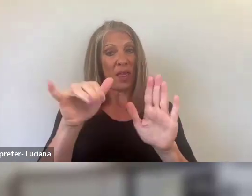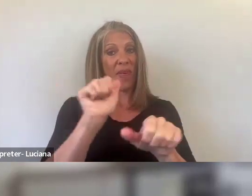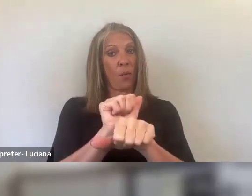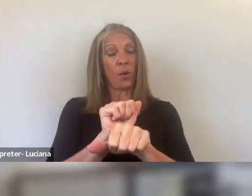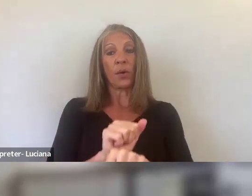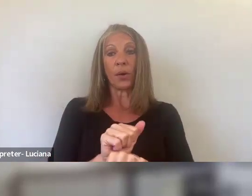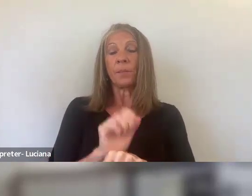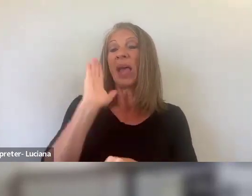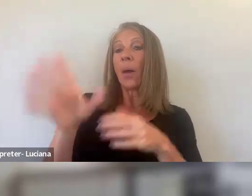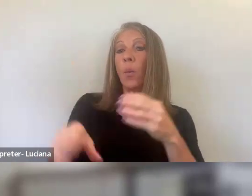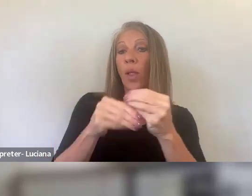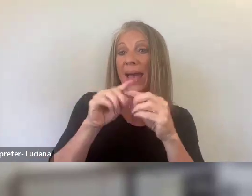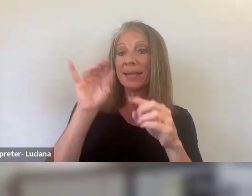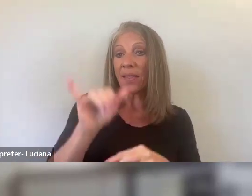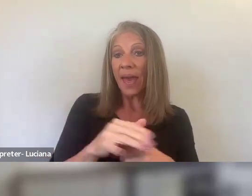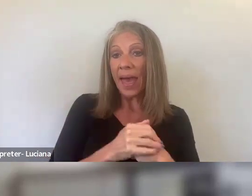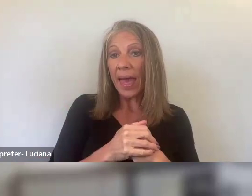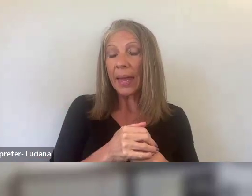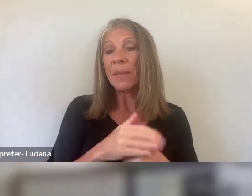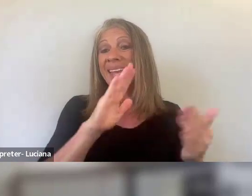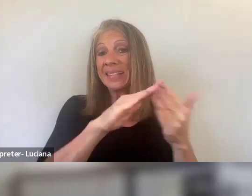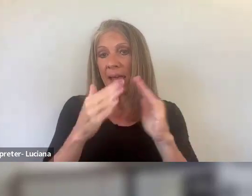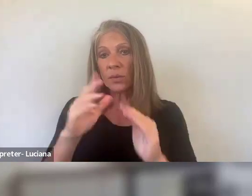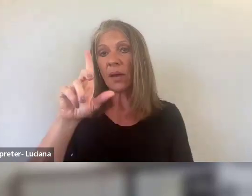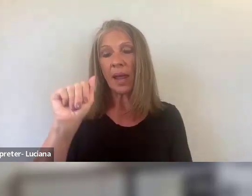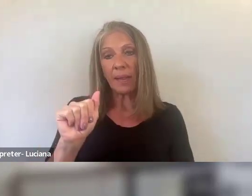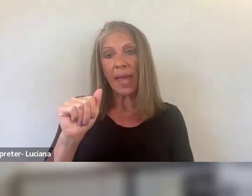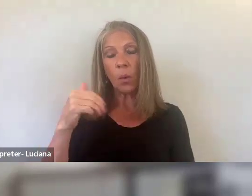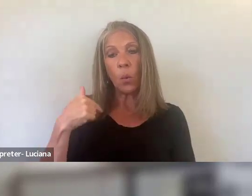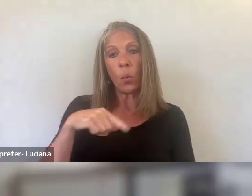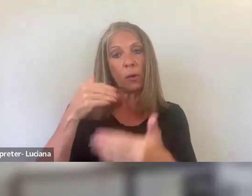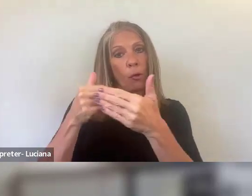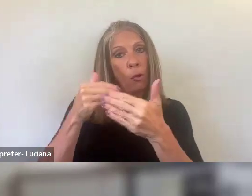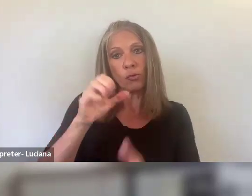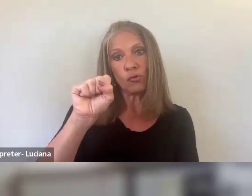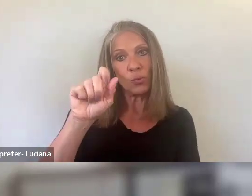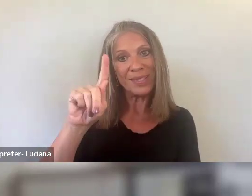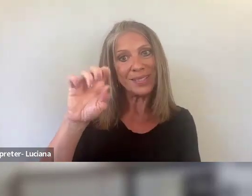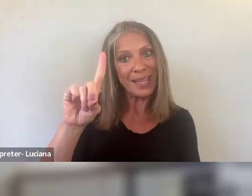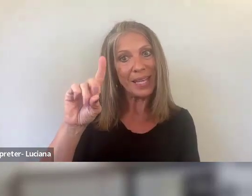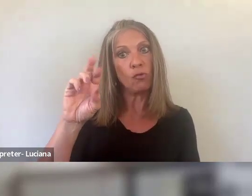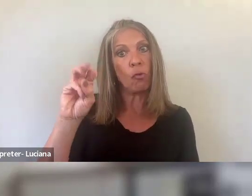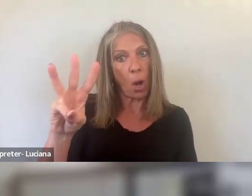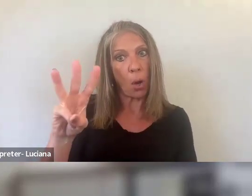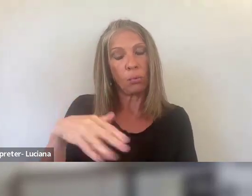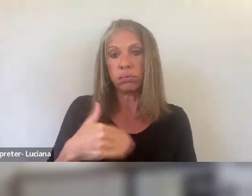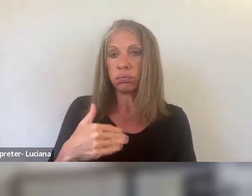I will just say, being in downtown LA right by skid row. I have seen things no one should ever